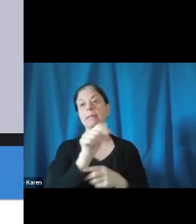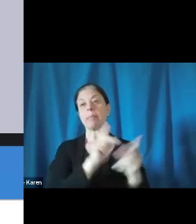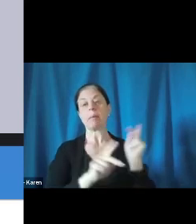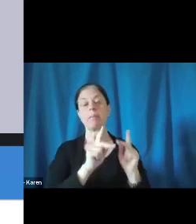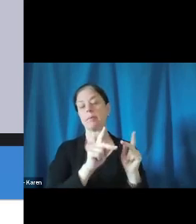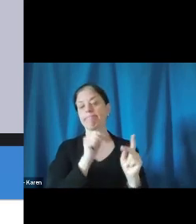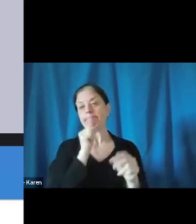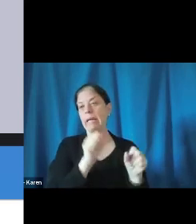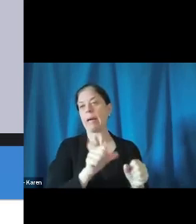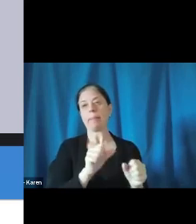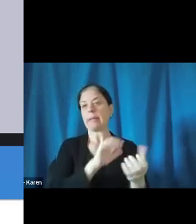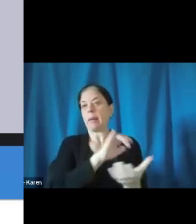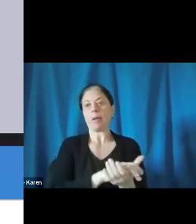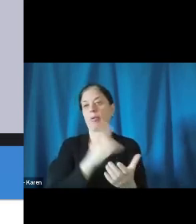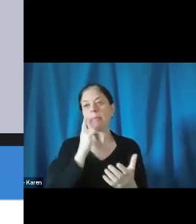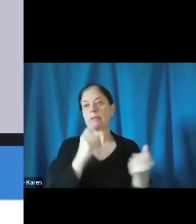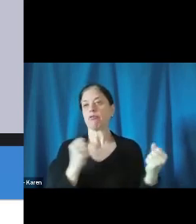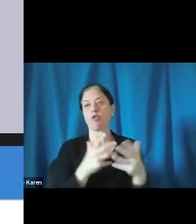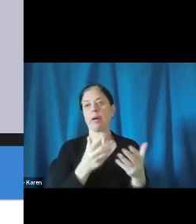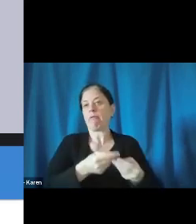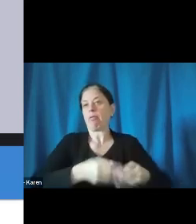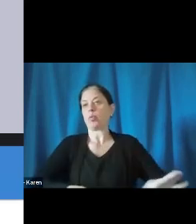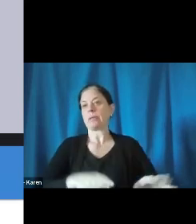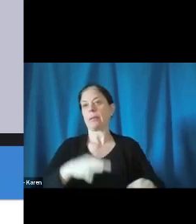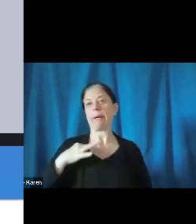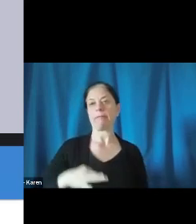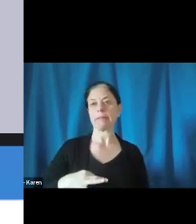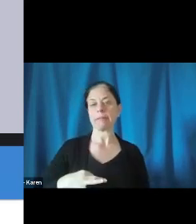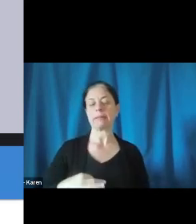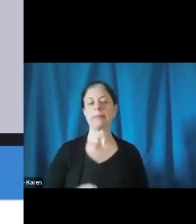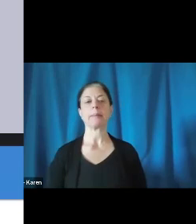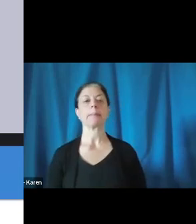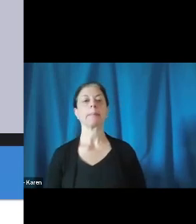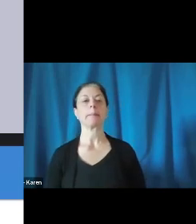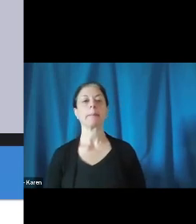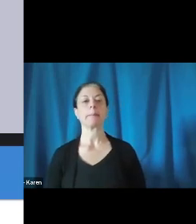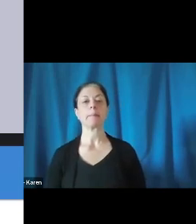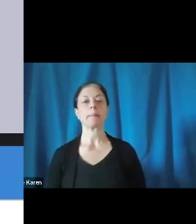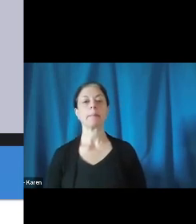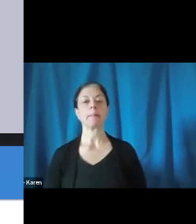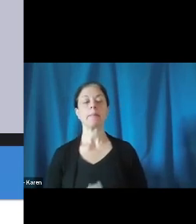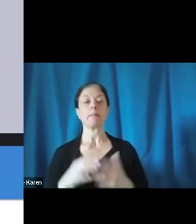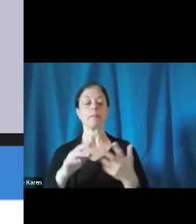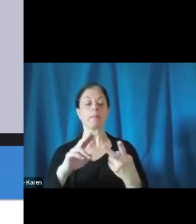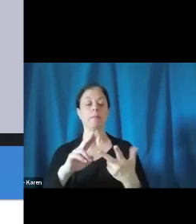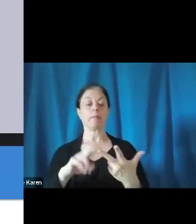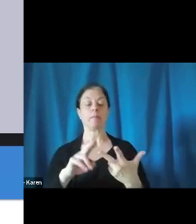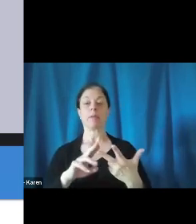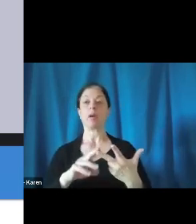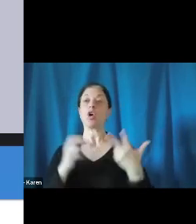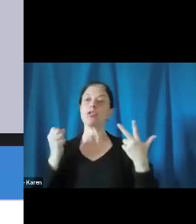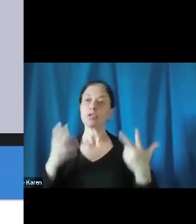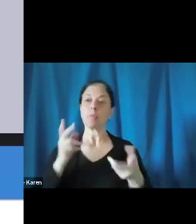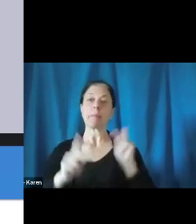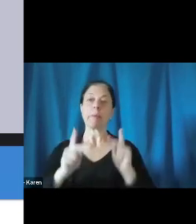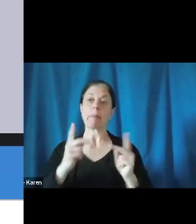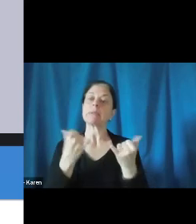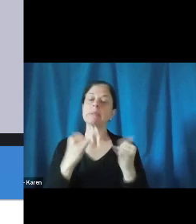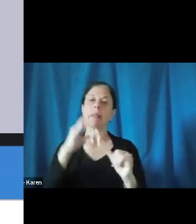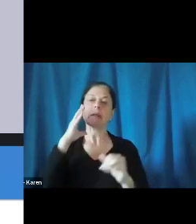support services. So many disabled people are not able to